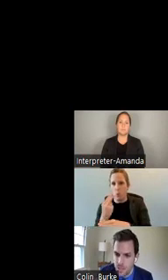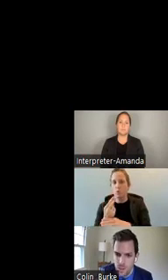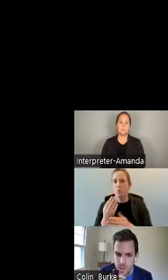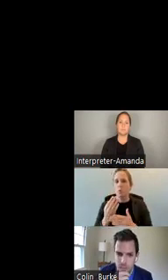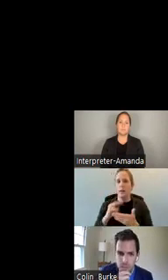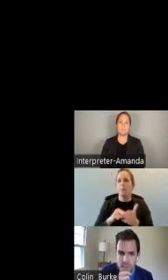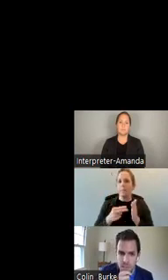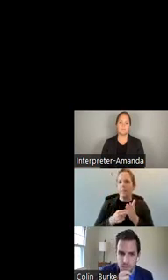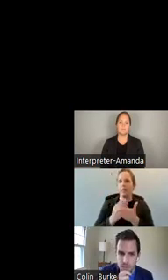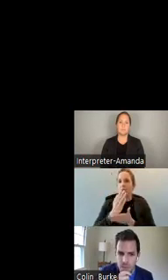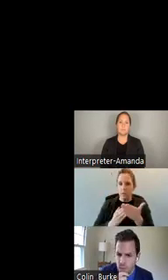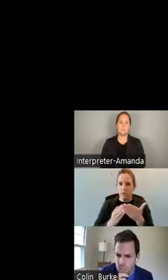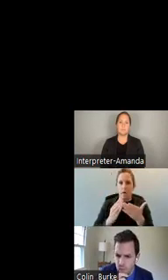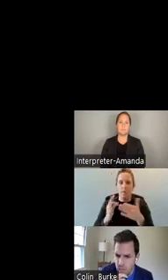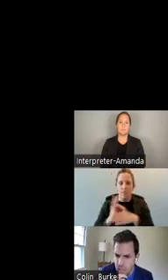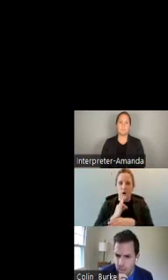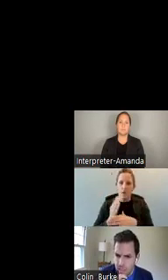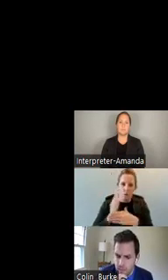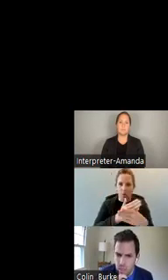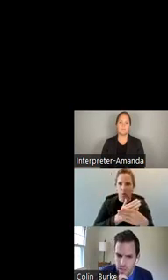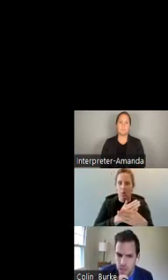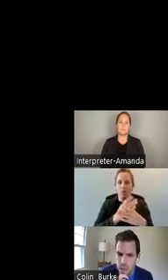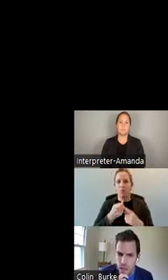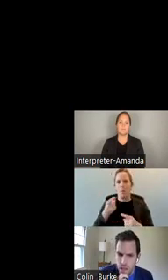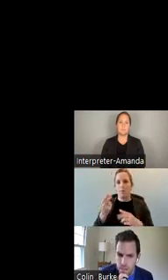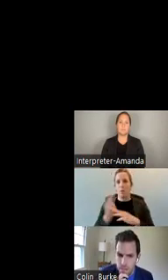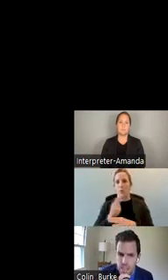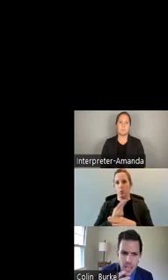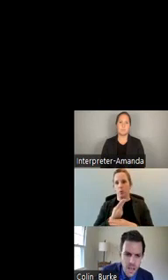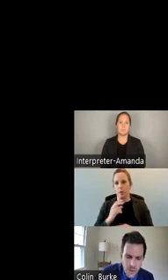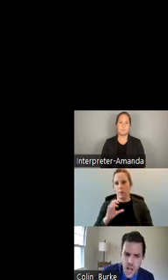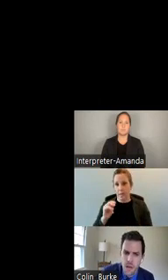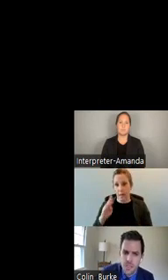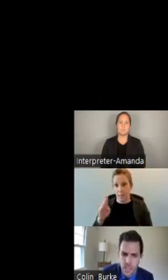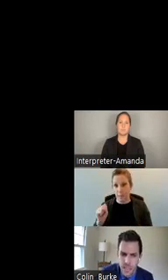associated with that use it was a really striking finding for us and then other common child